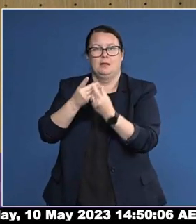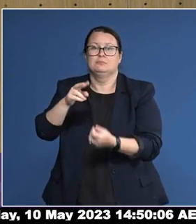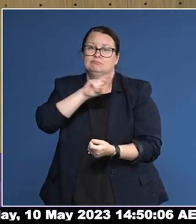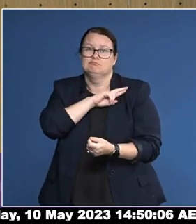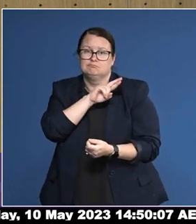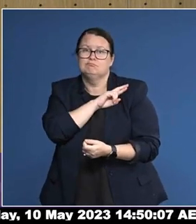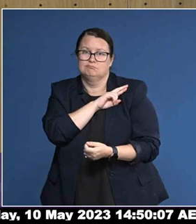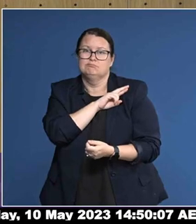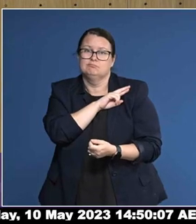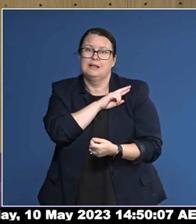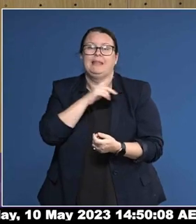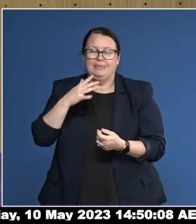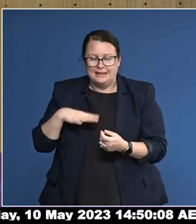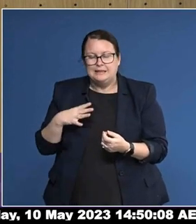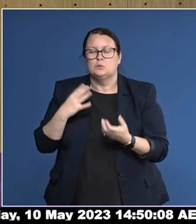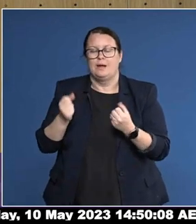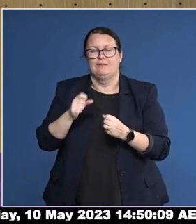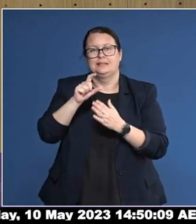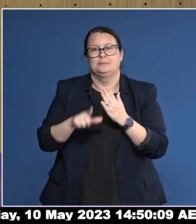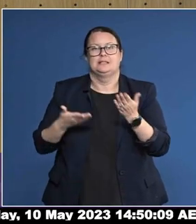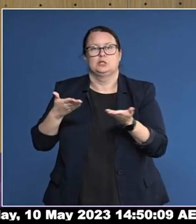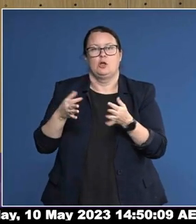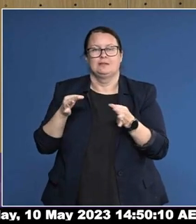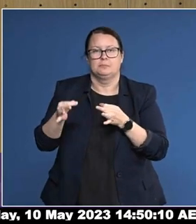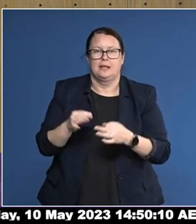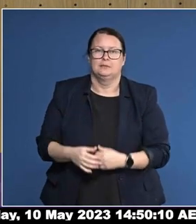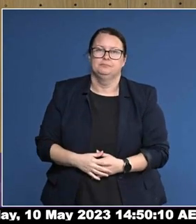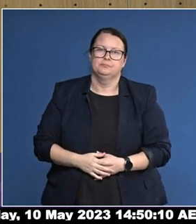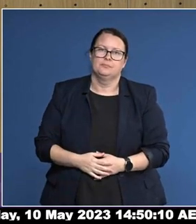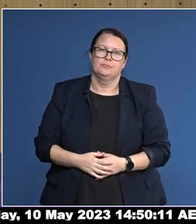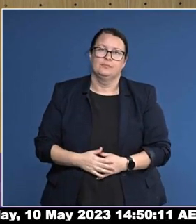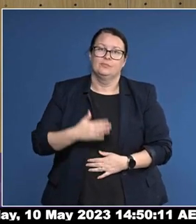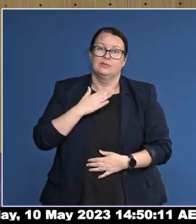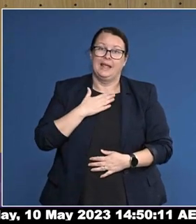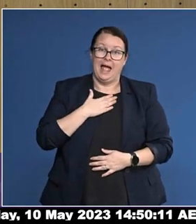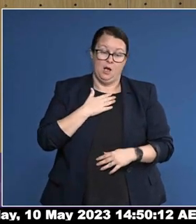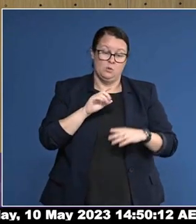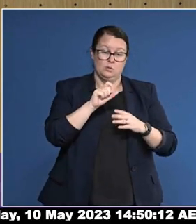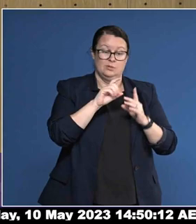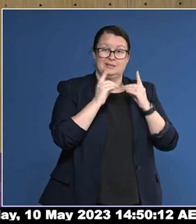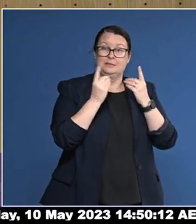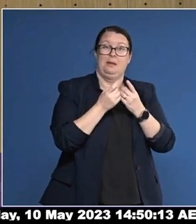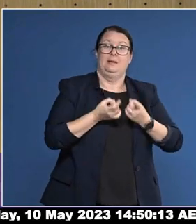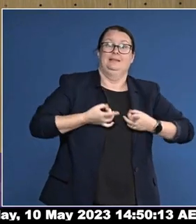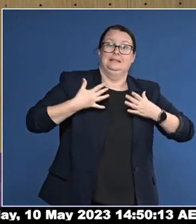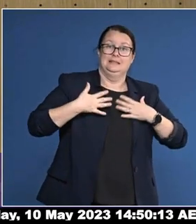Plans. Our department has identified a number of initiatives, including training -